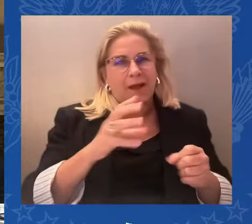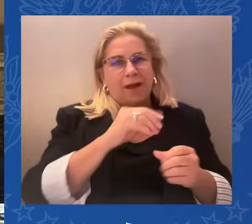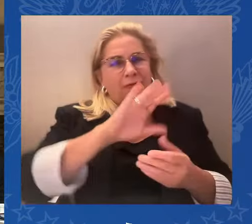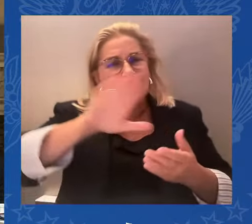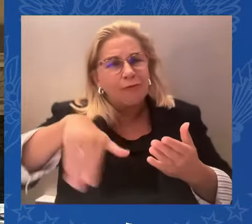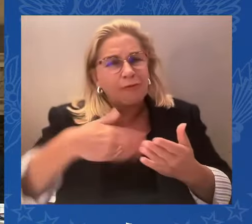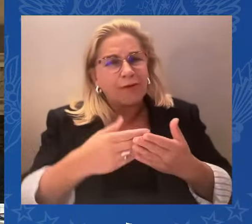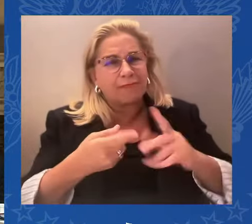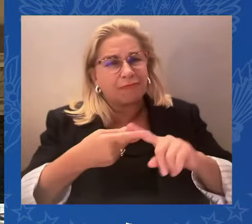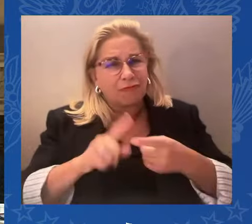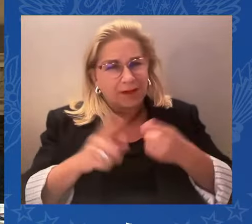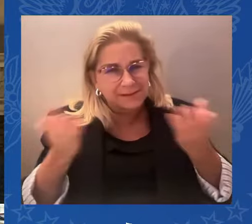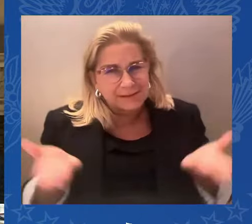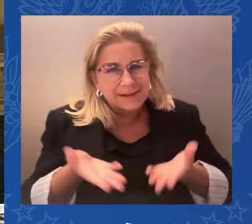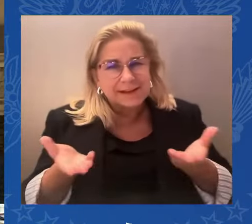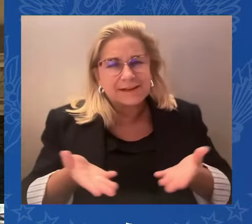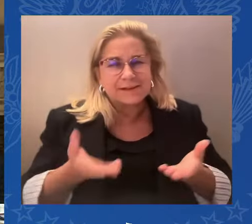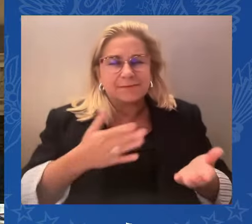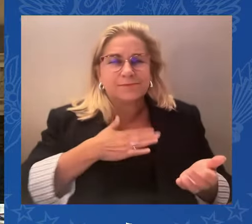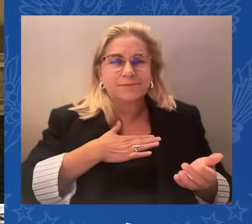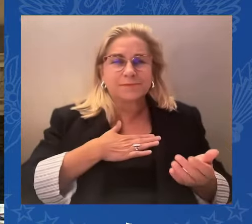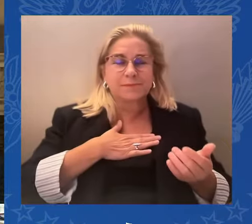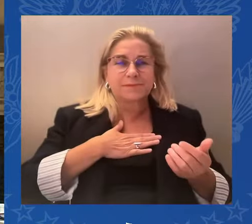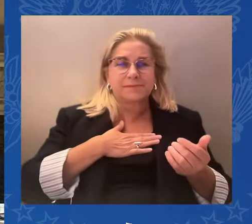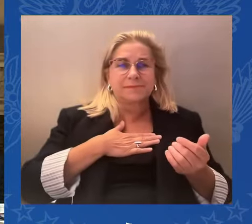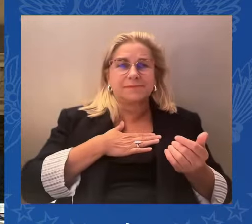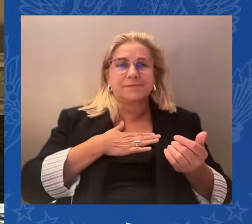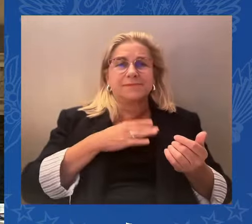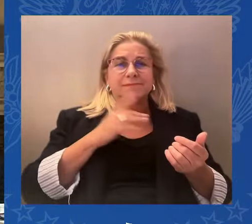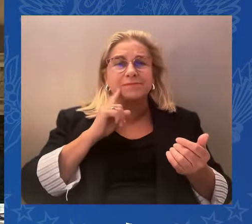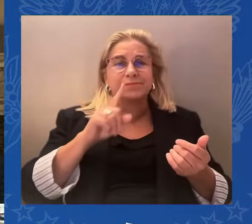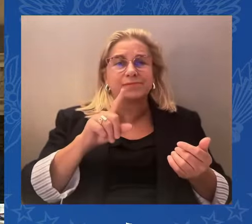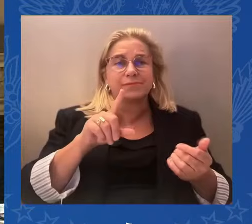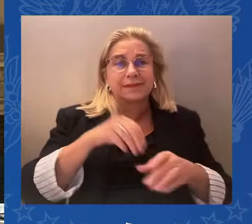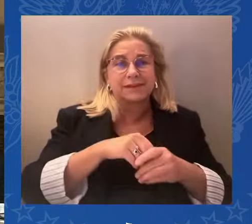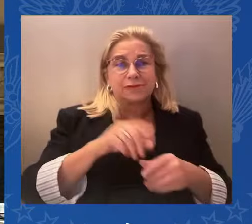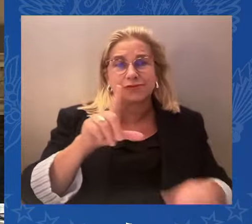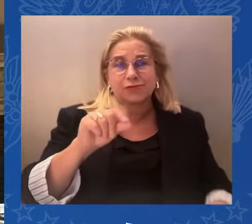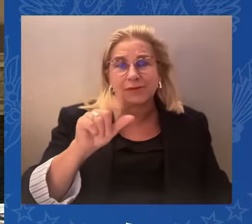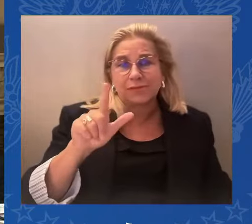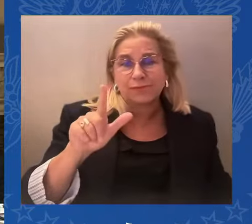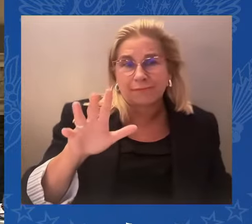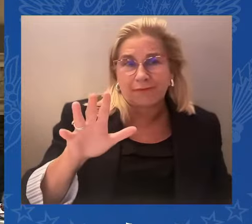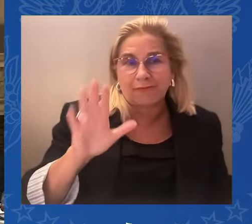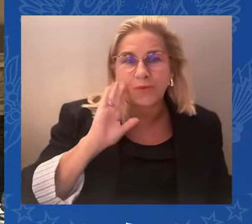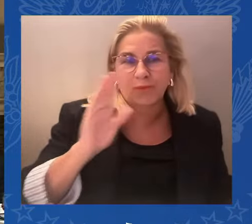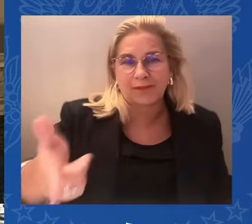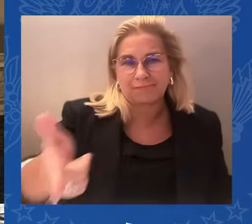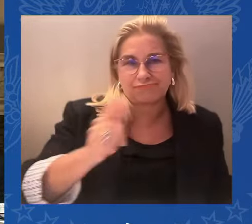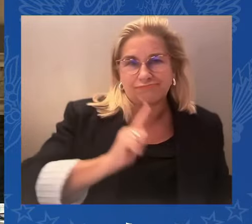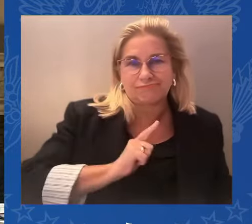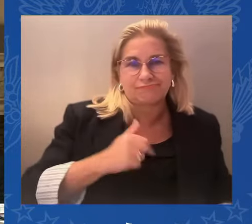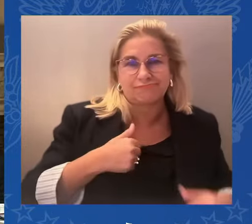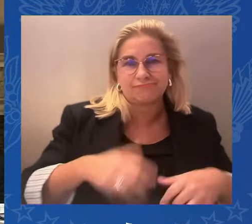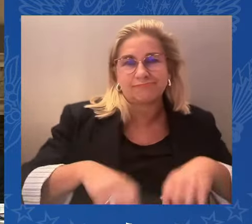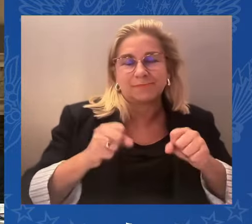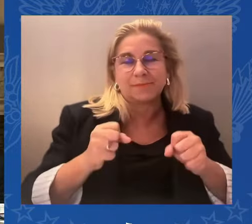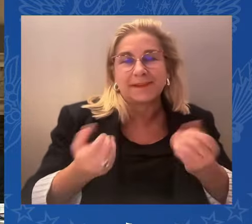to host the Quad Leaders' Summit in India. Thank you. Thank you very much. President Biden: Thank you very much, Prime Minister.